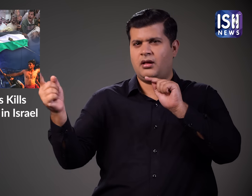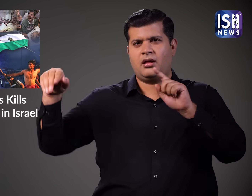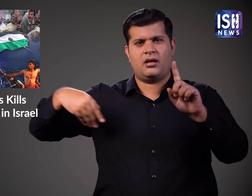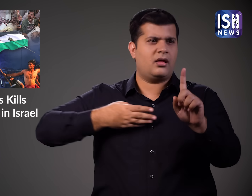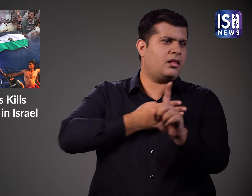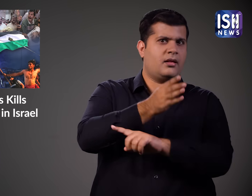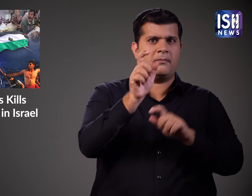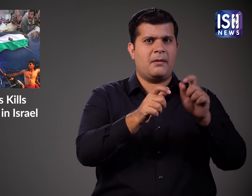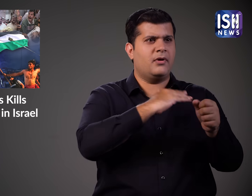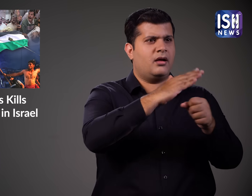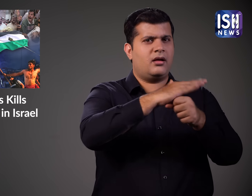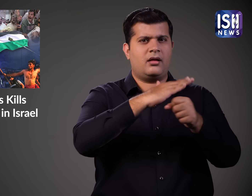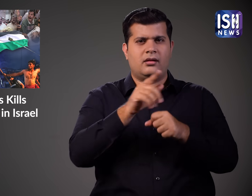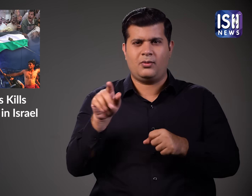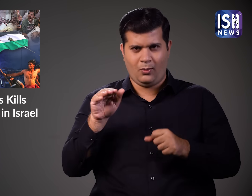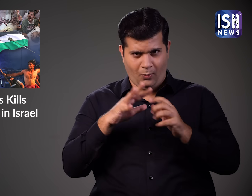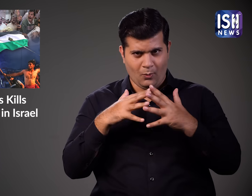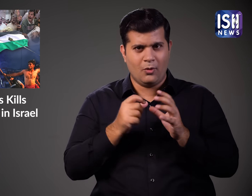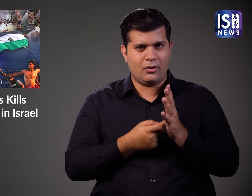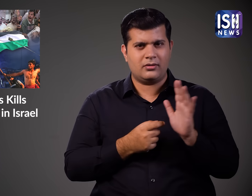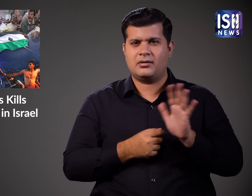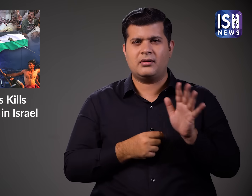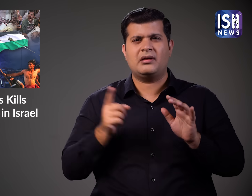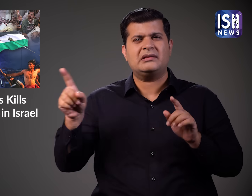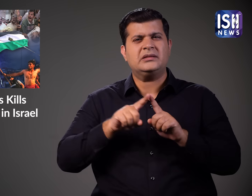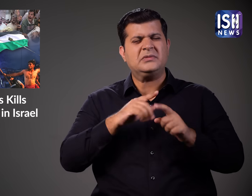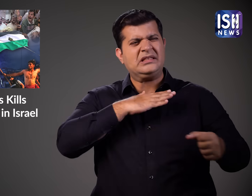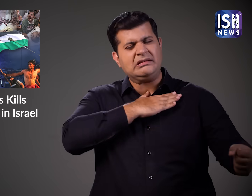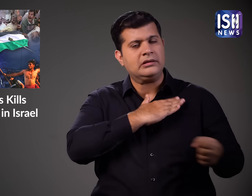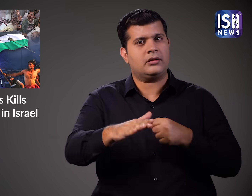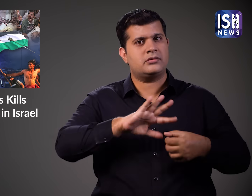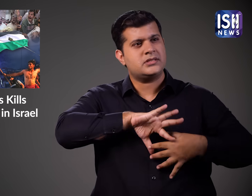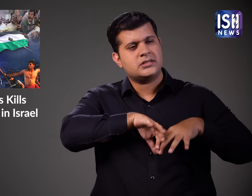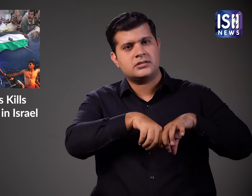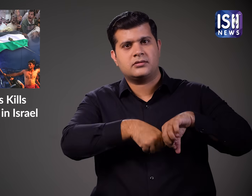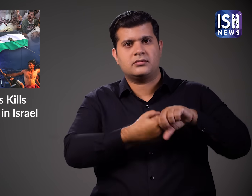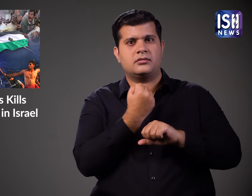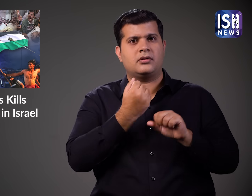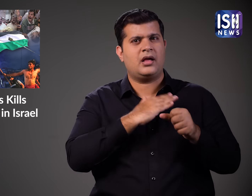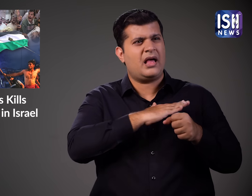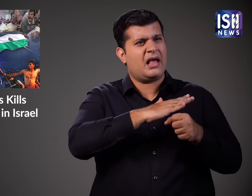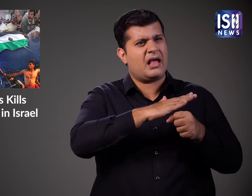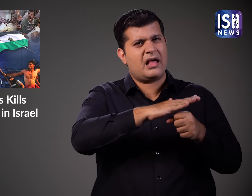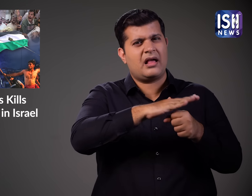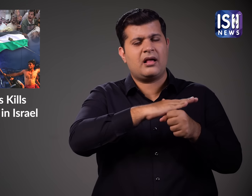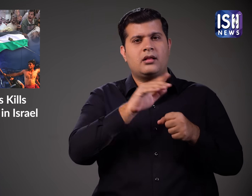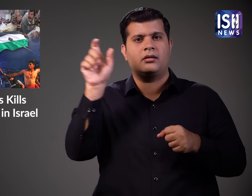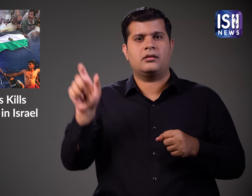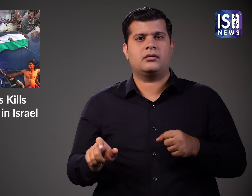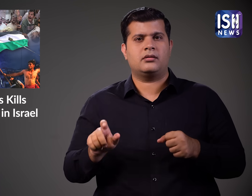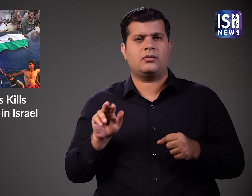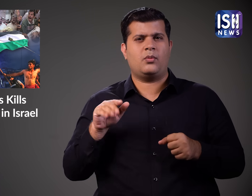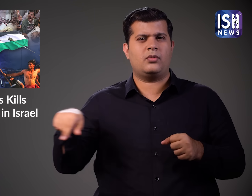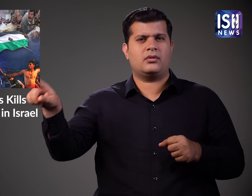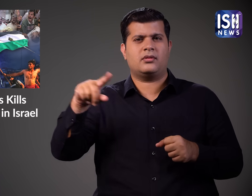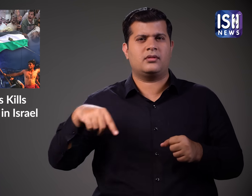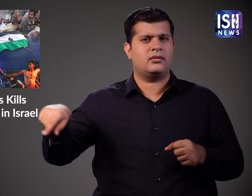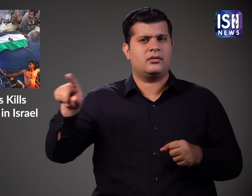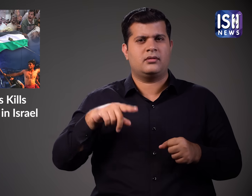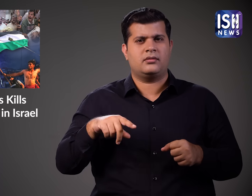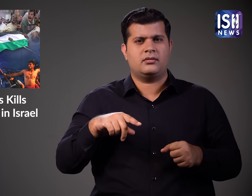Killing innocent citizens is not a war, this is not a battlefield. It is a massacre.